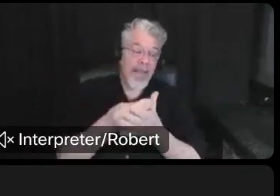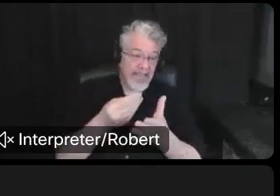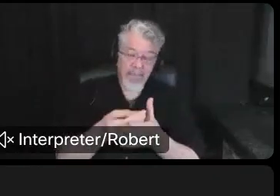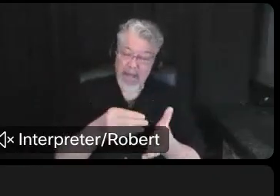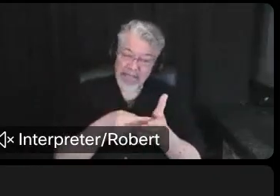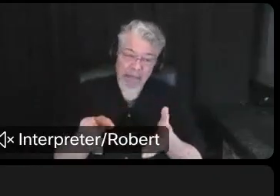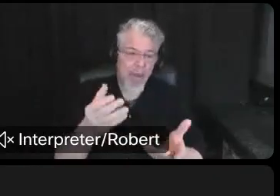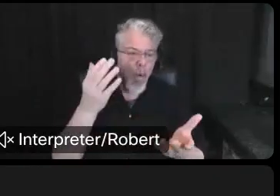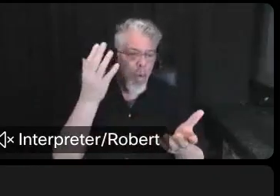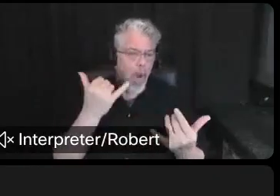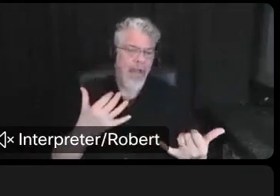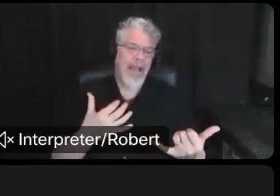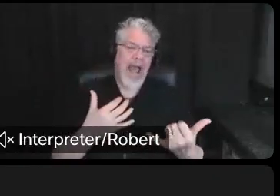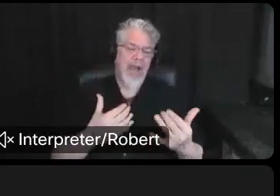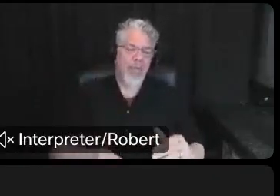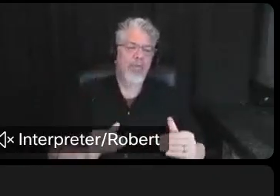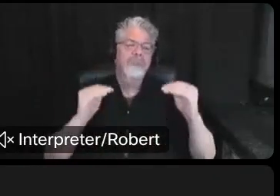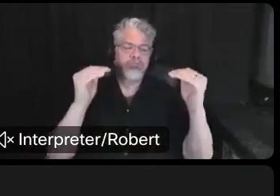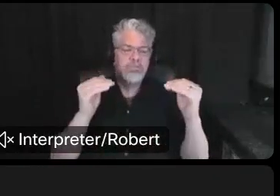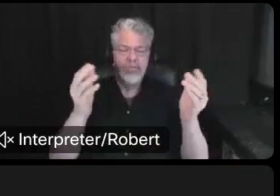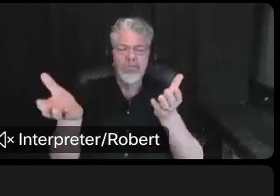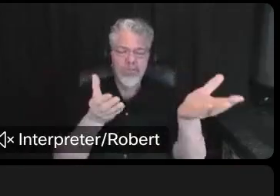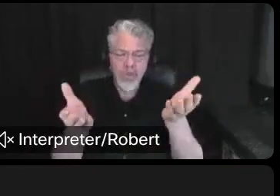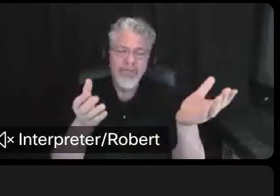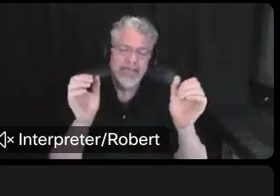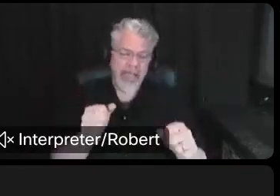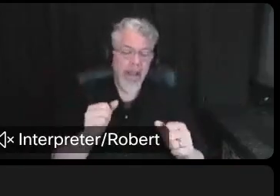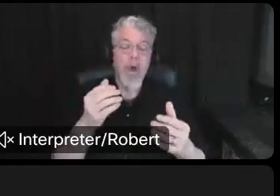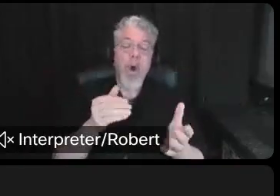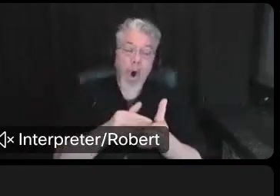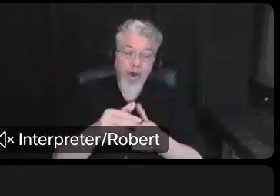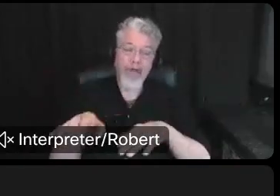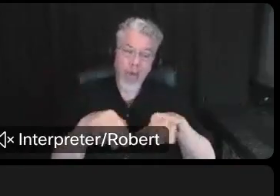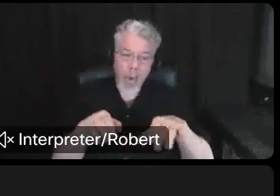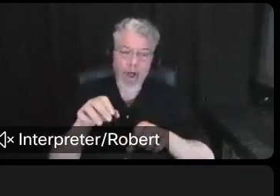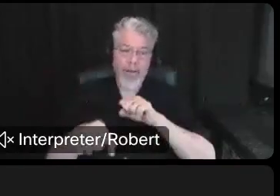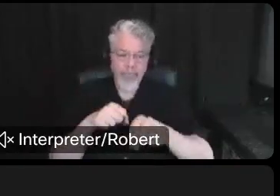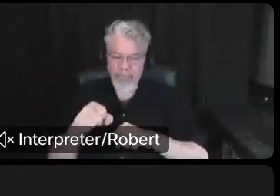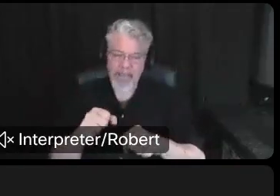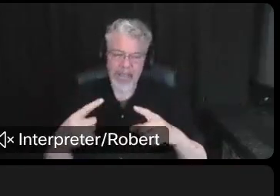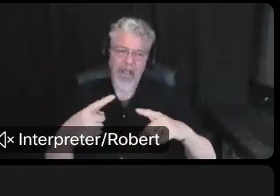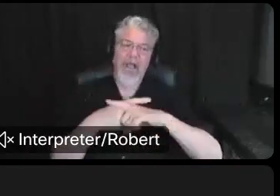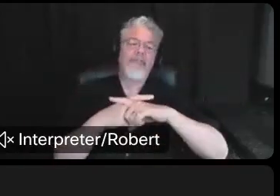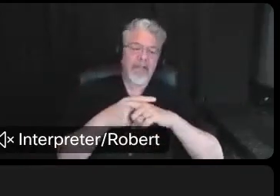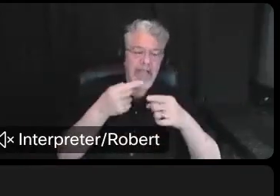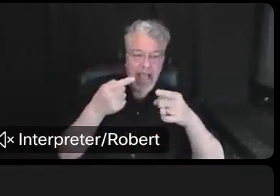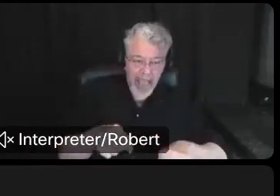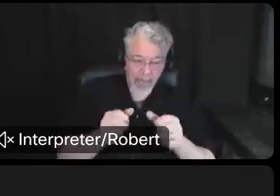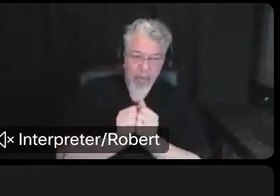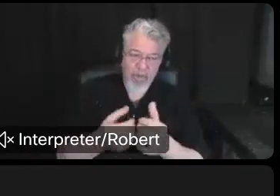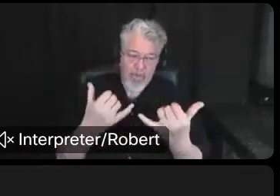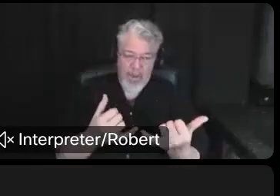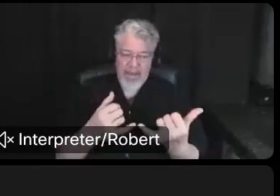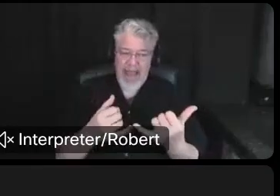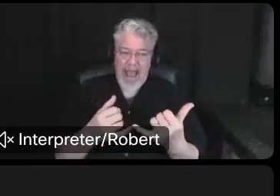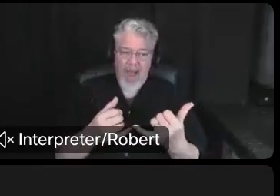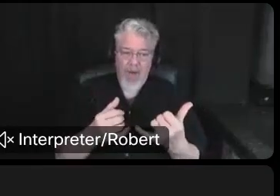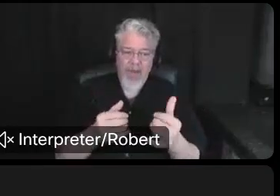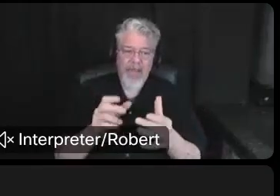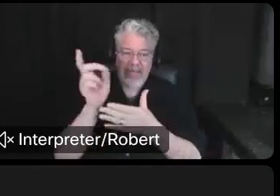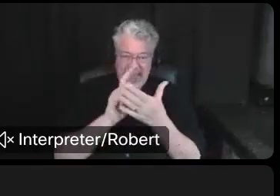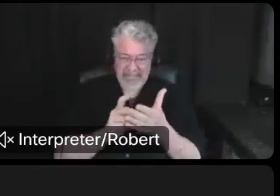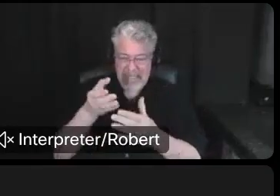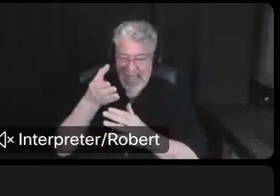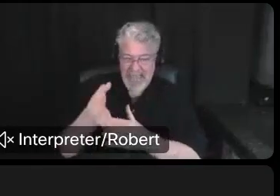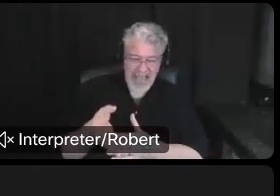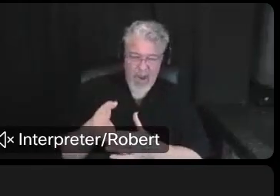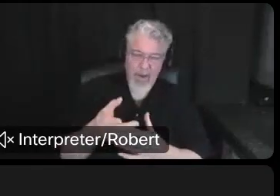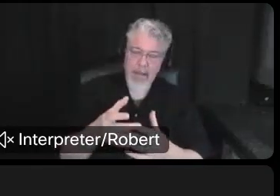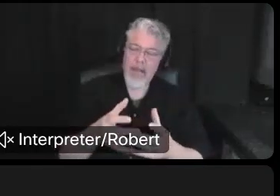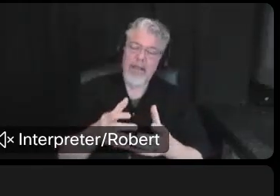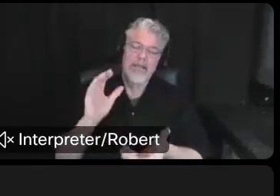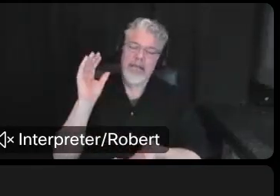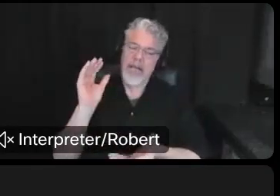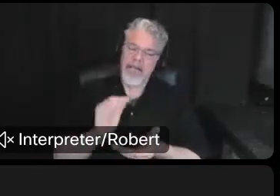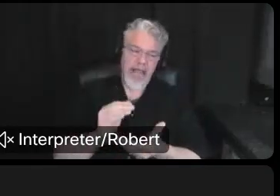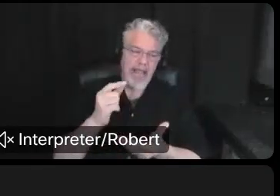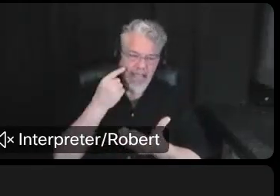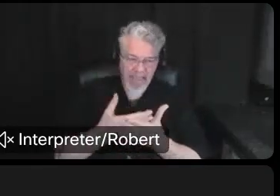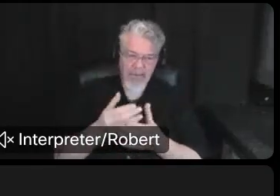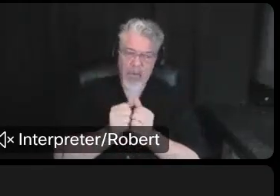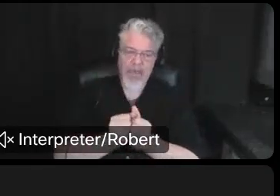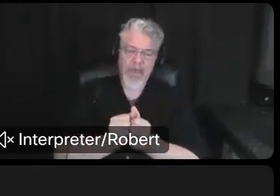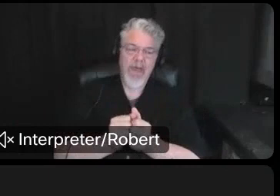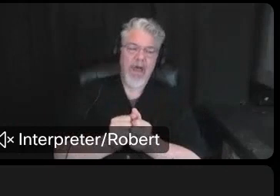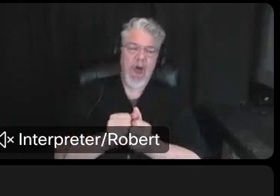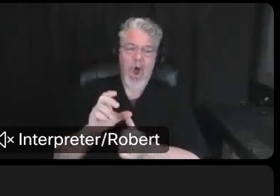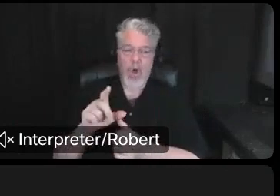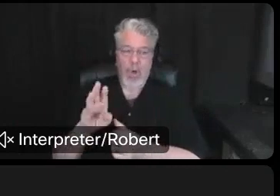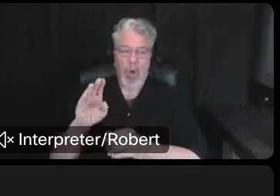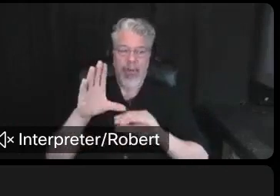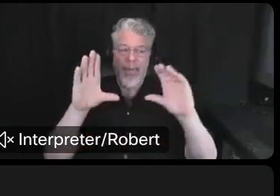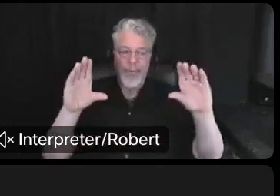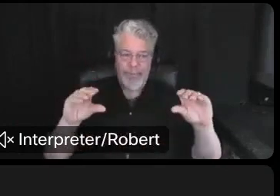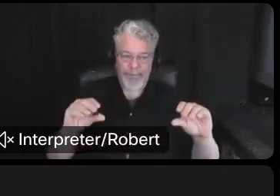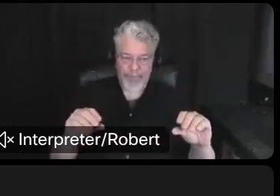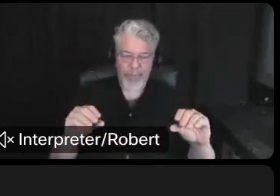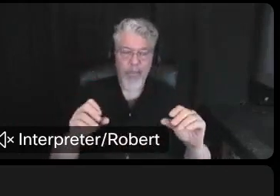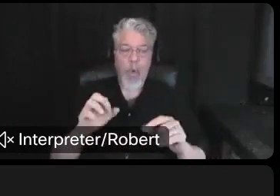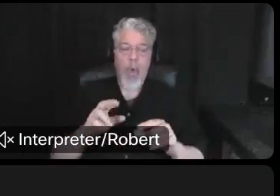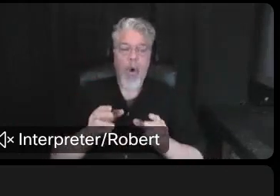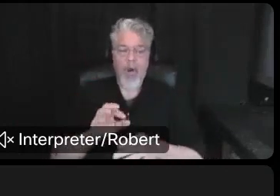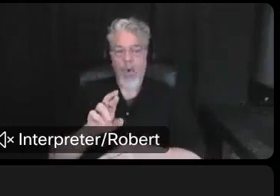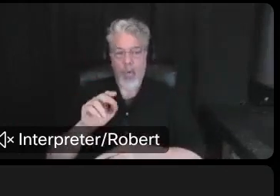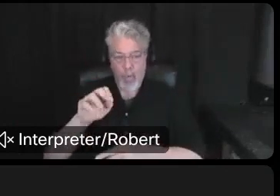Raise the level of service because there are often pedestrian and bicycle conflicts with the current angled design that are much less evident with a full depressed curb or directional ramps, so thank you.